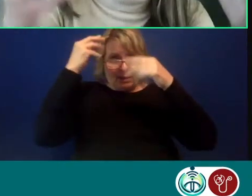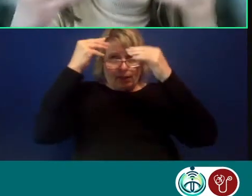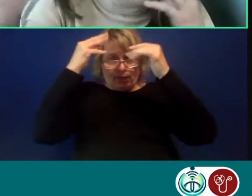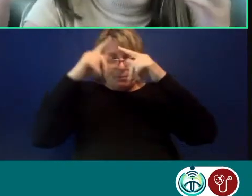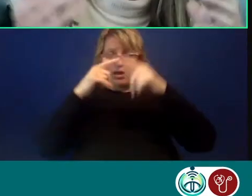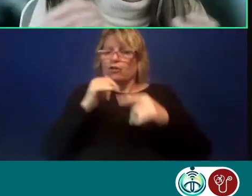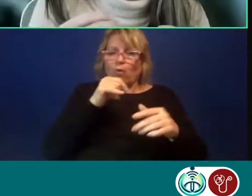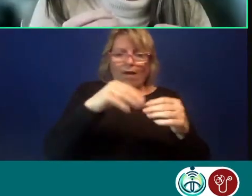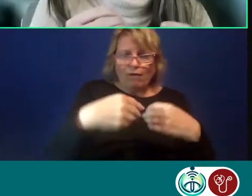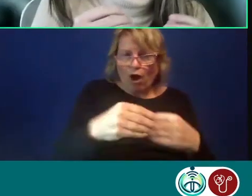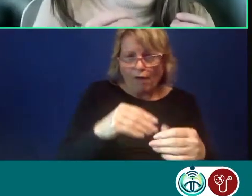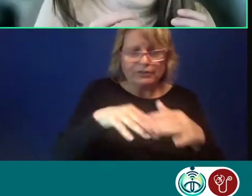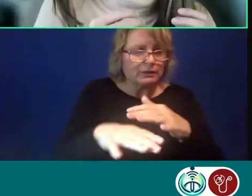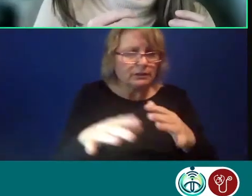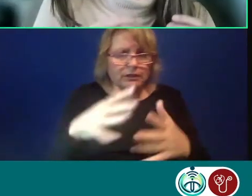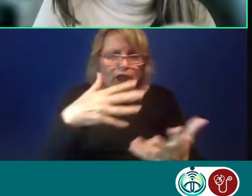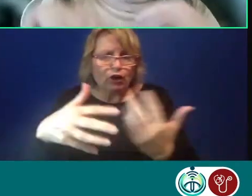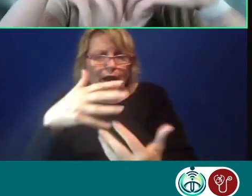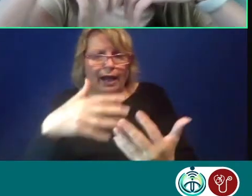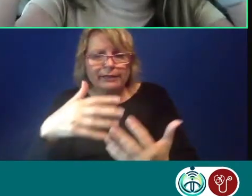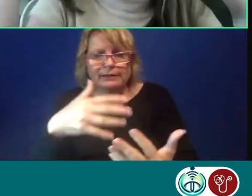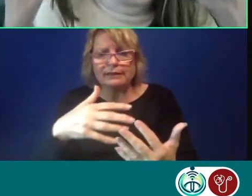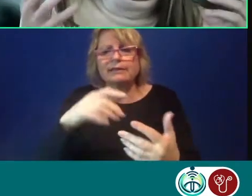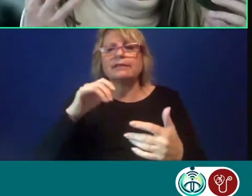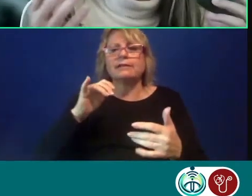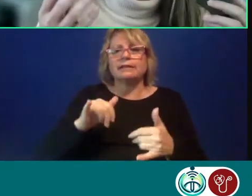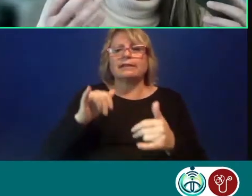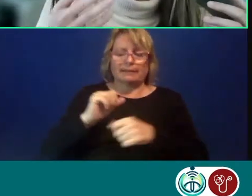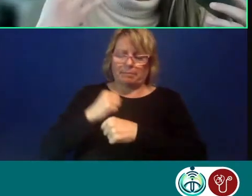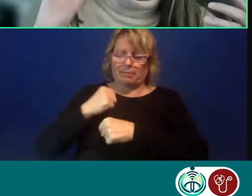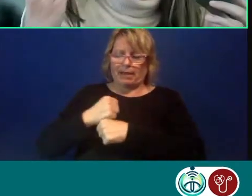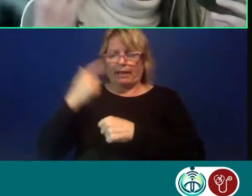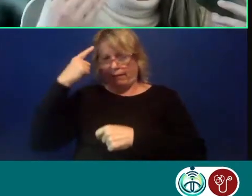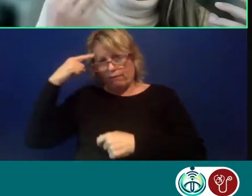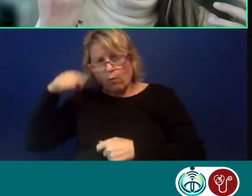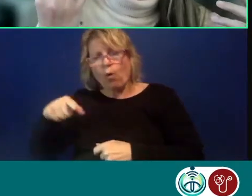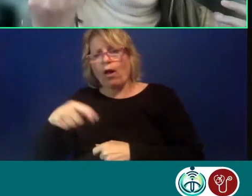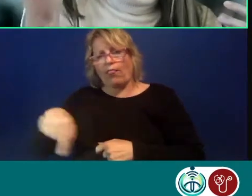you're interacting with the patient, actually creating that for them so they can understand